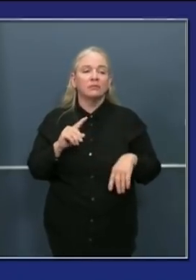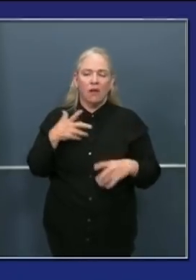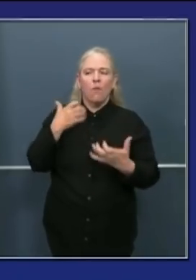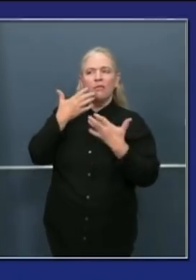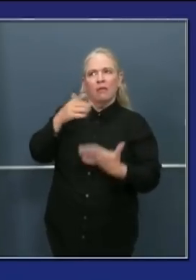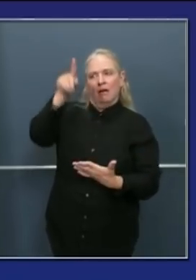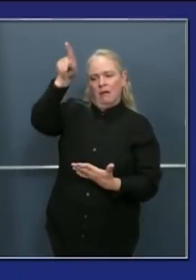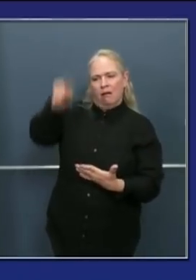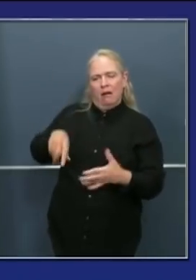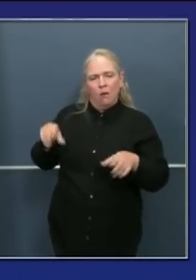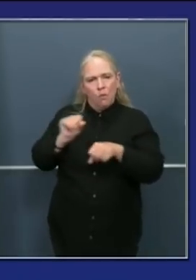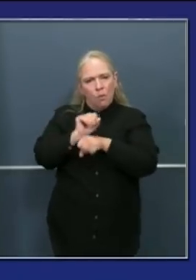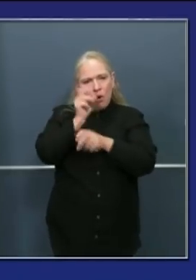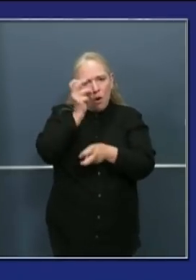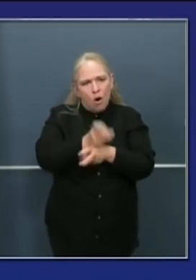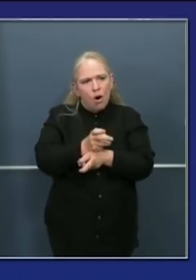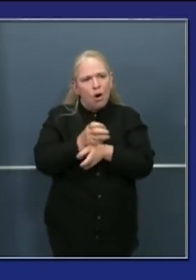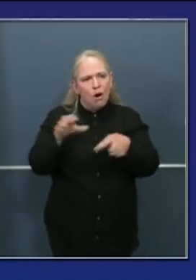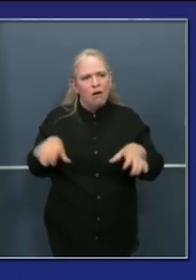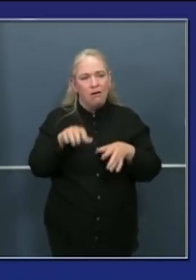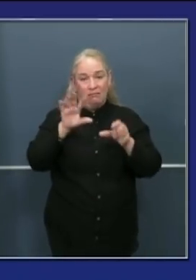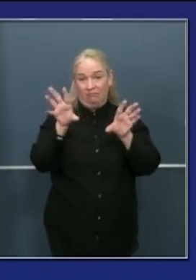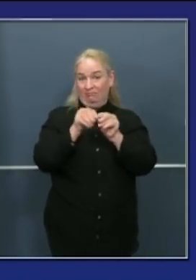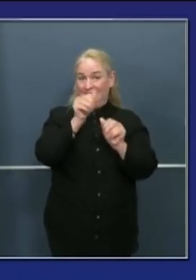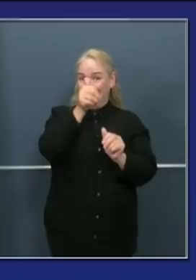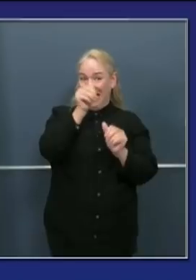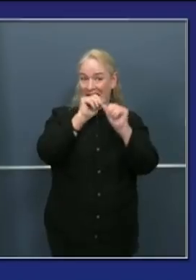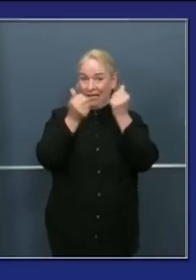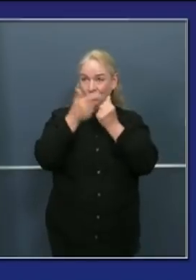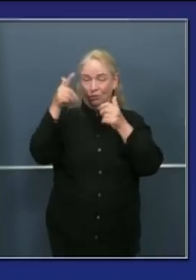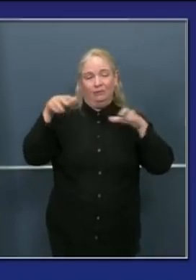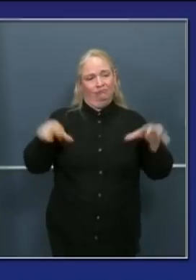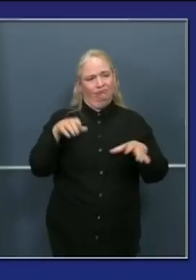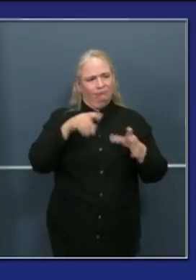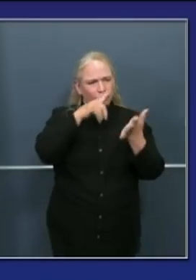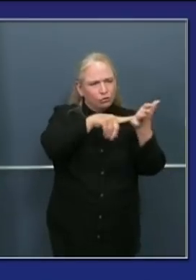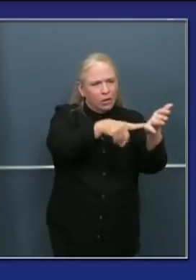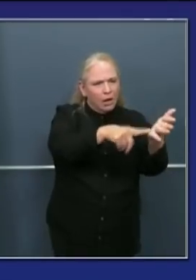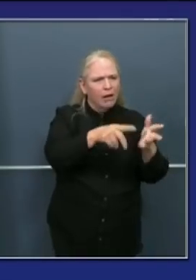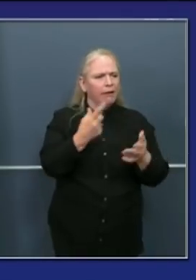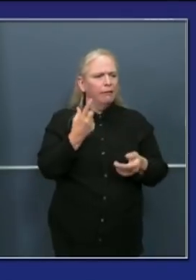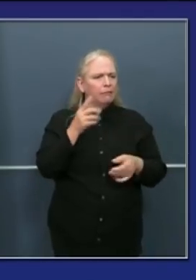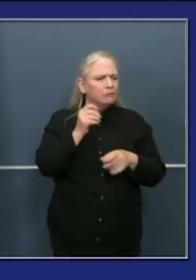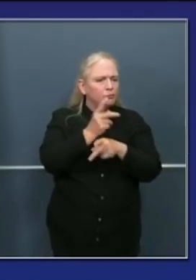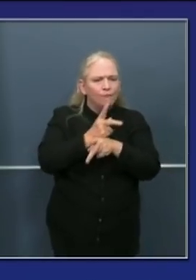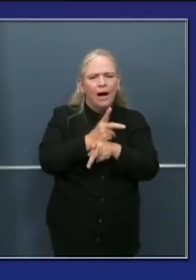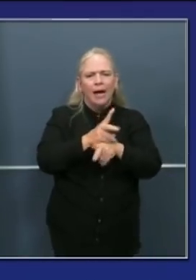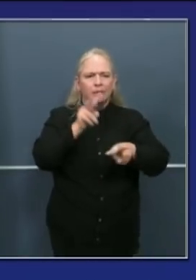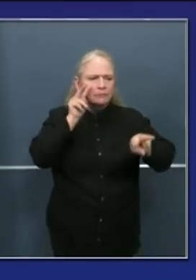THE EFFORTS ON THE STRIKE TEAMS MORE TARGETED ENFORCEMENT WAS ALSO DEMONSTRABLE AND I JUST WANT TO THANK OUR AGENCIES, TEN